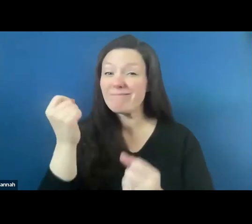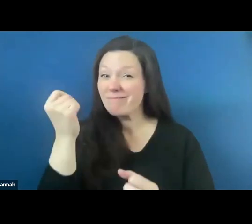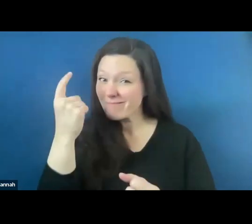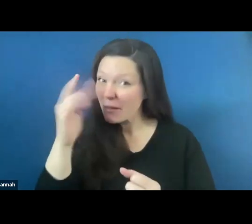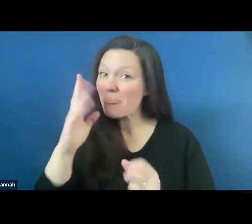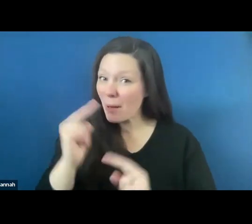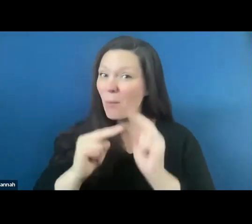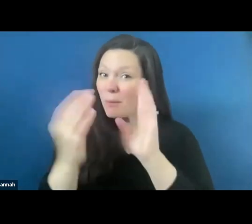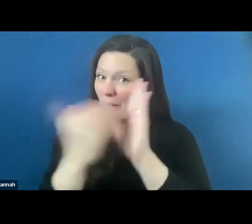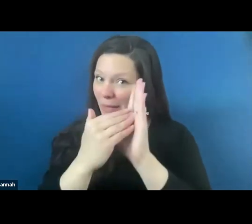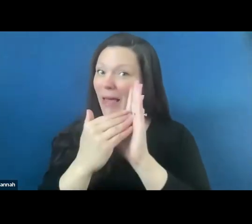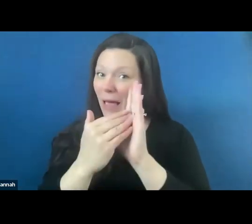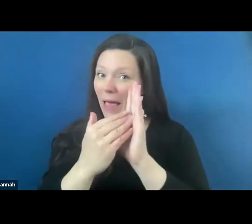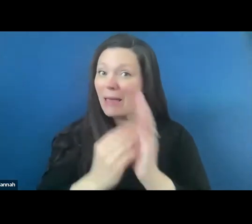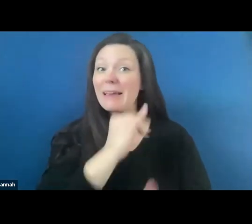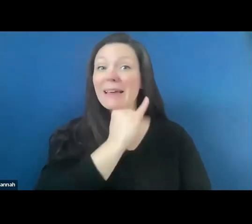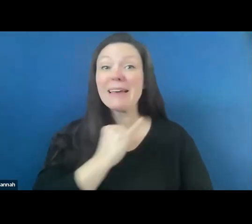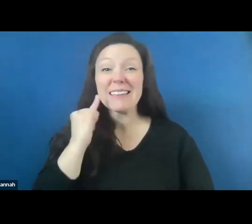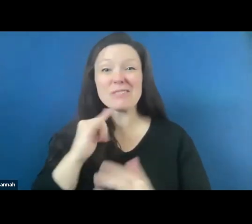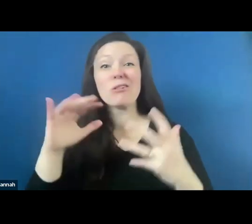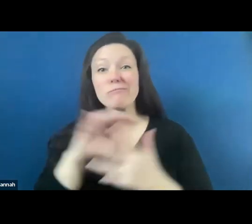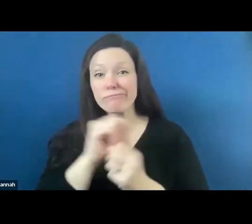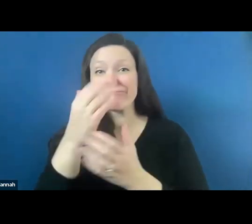The question is will it be rebuilt in a green way or the sort of usual